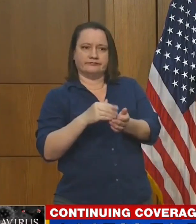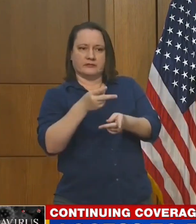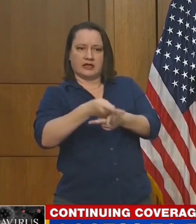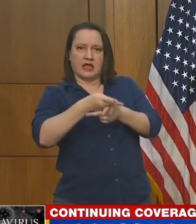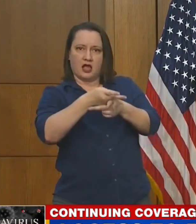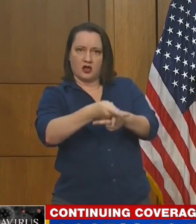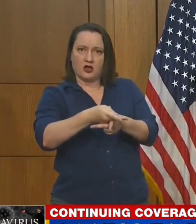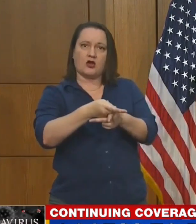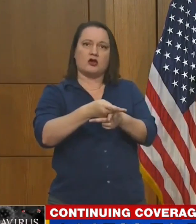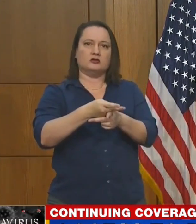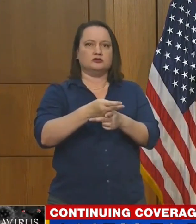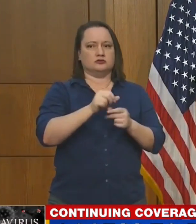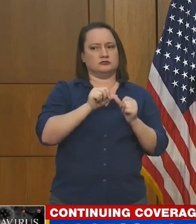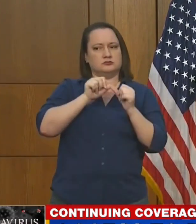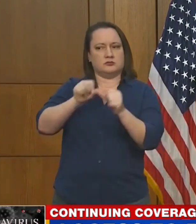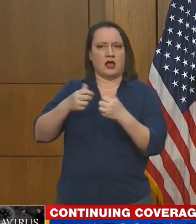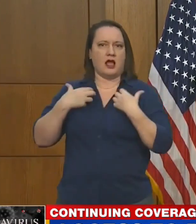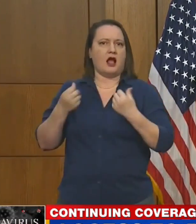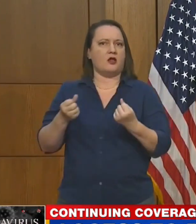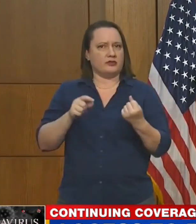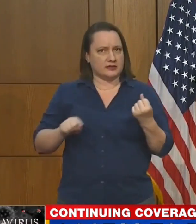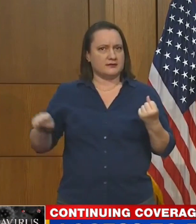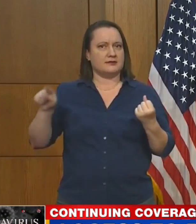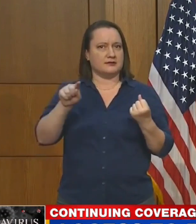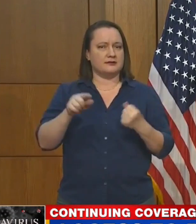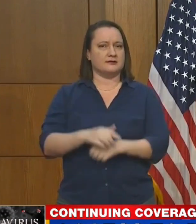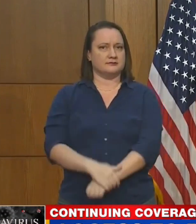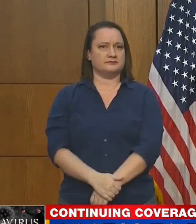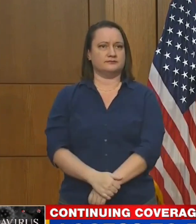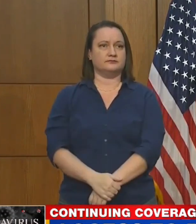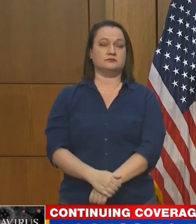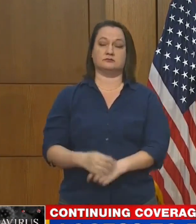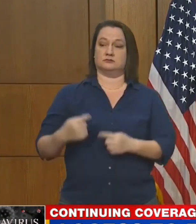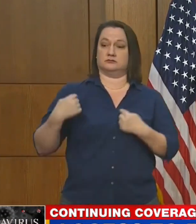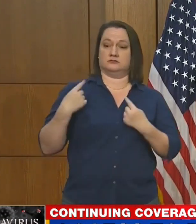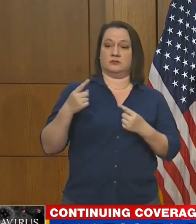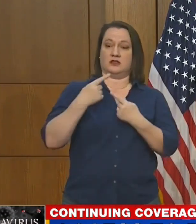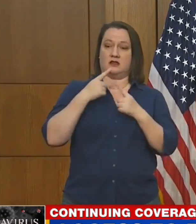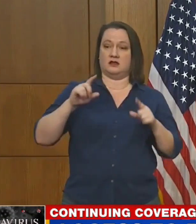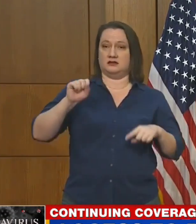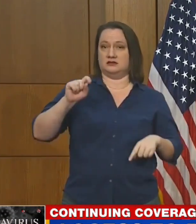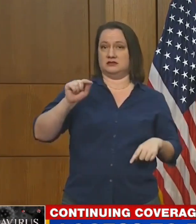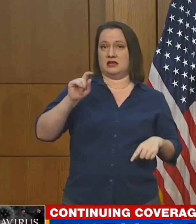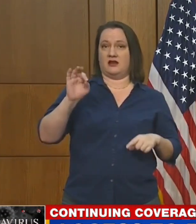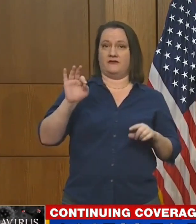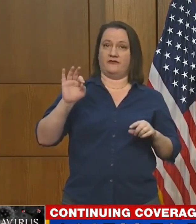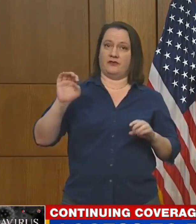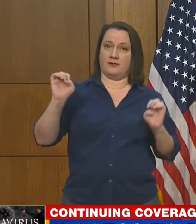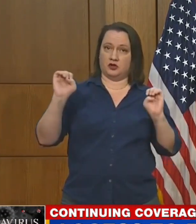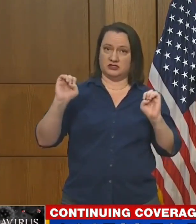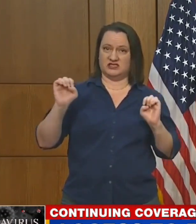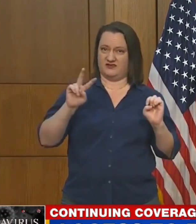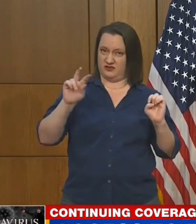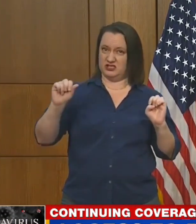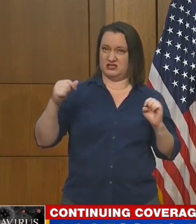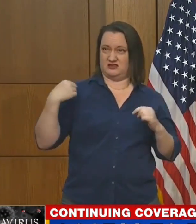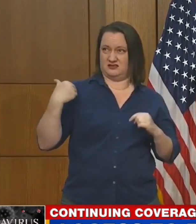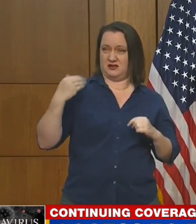OF VIRGINIANS HAVE ACCESS TO THE CARE THAT CAN KEEP THEM HEALTHY. IN FACT WE DECLARED A